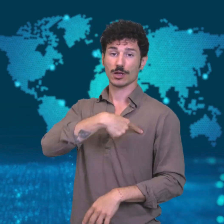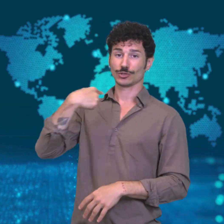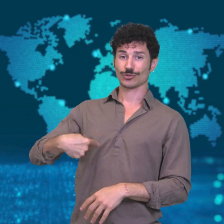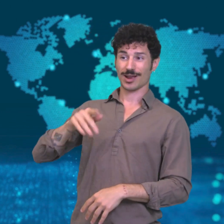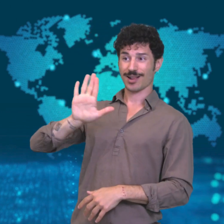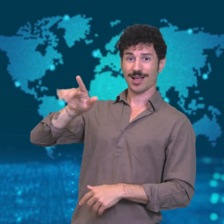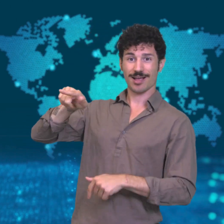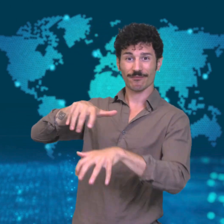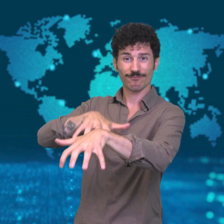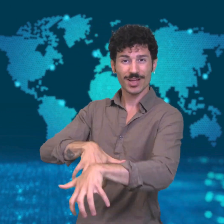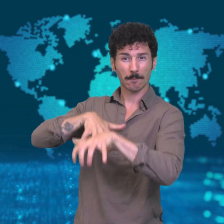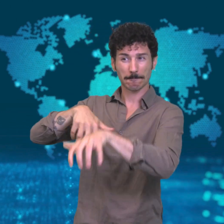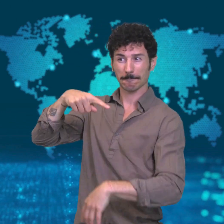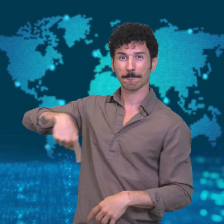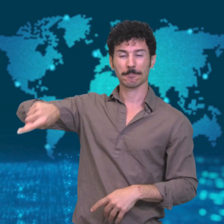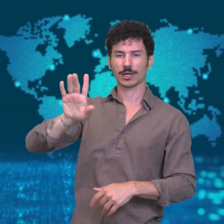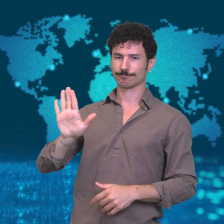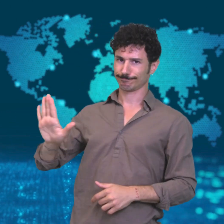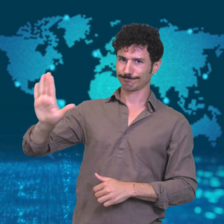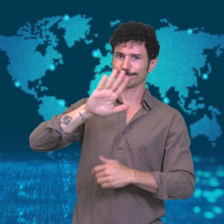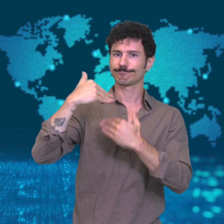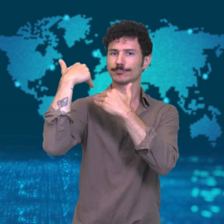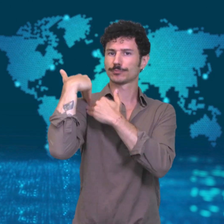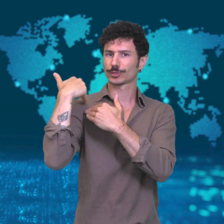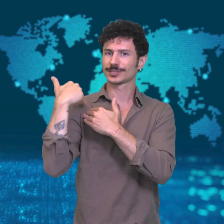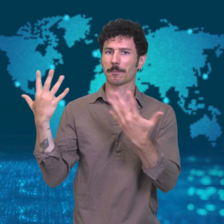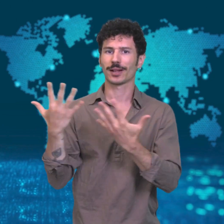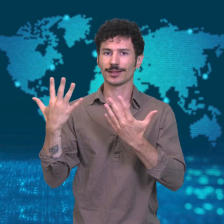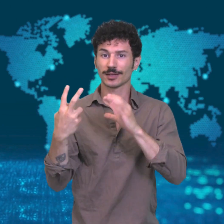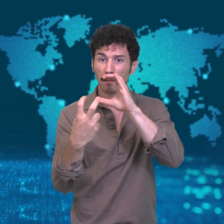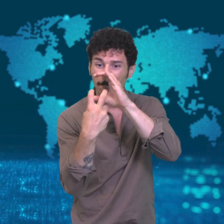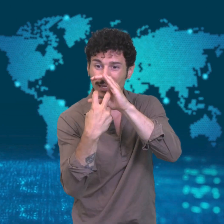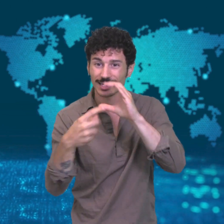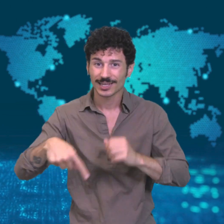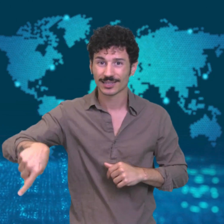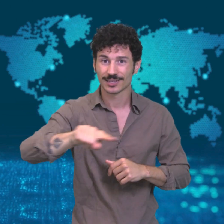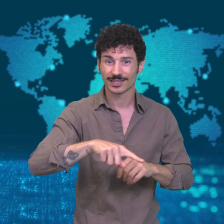Chinese farmers need to work to control the spread